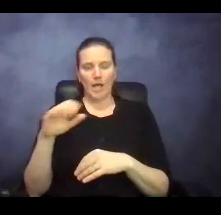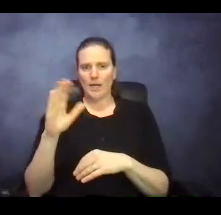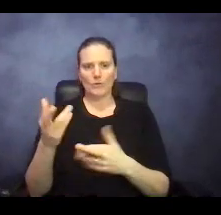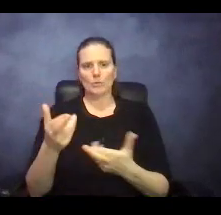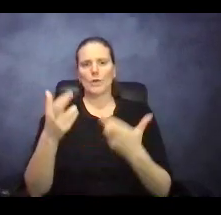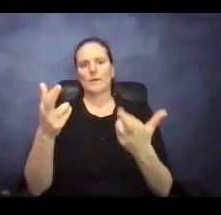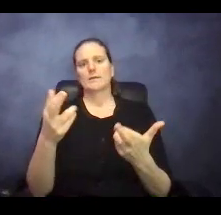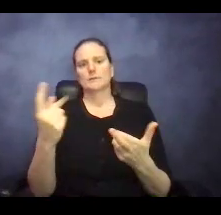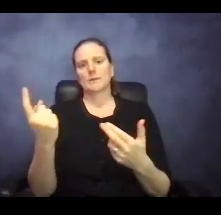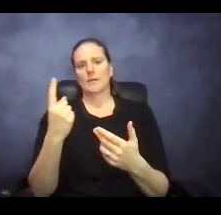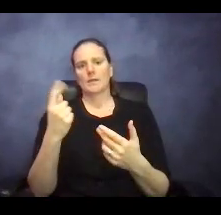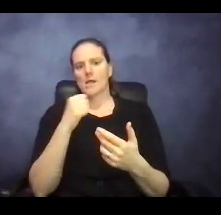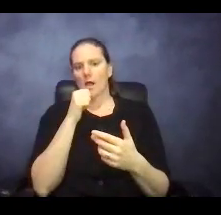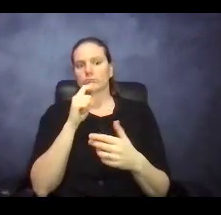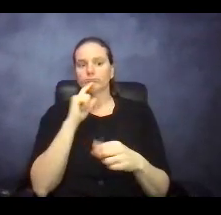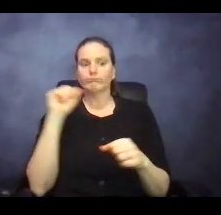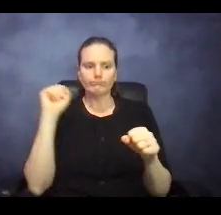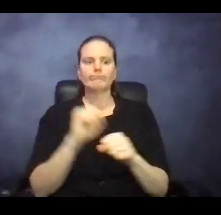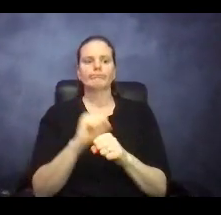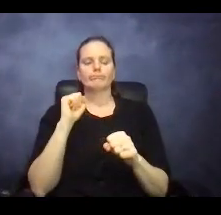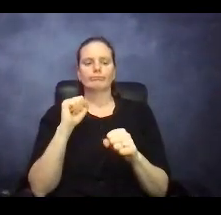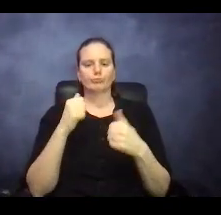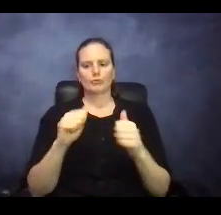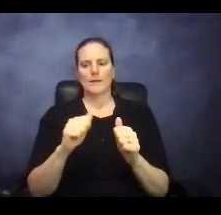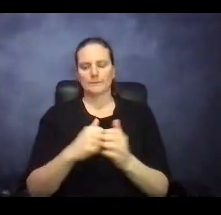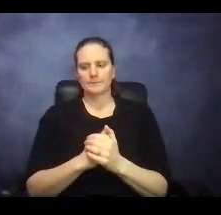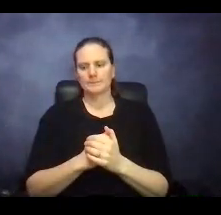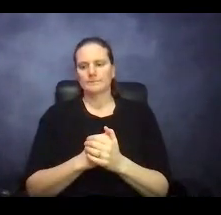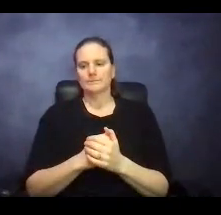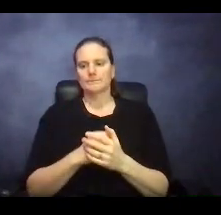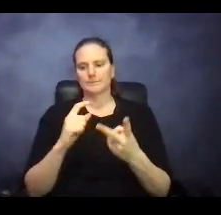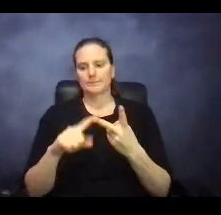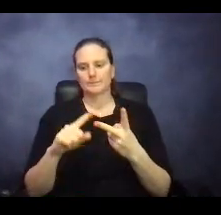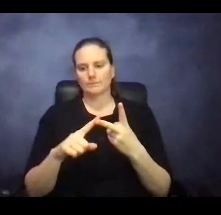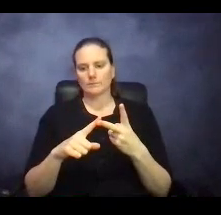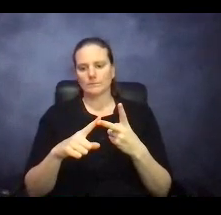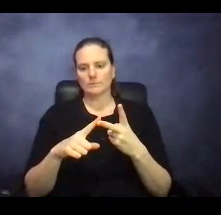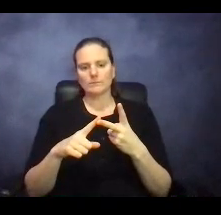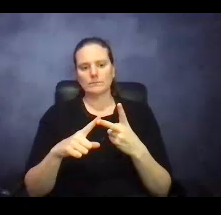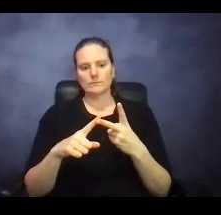that wasn't tried and true. And then the, yeah, it's, it's with disordered eating,